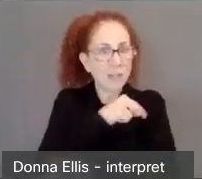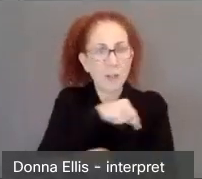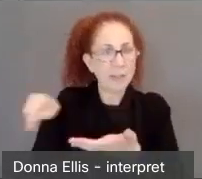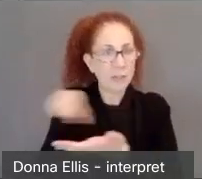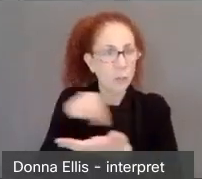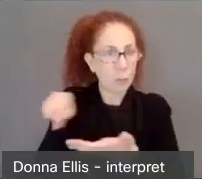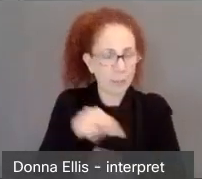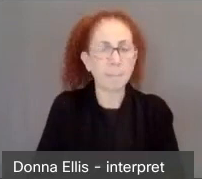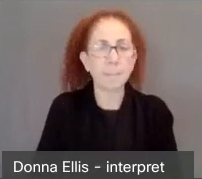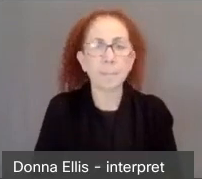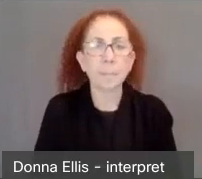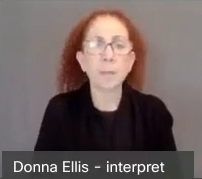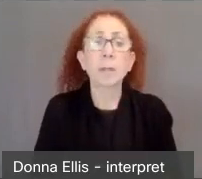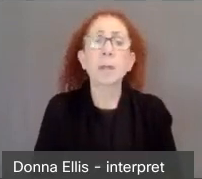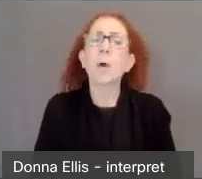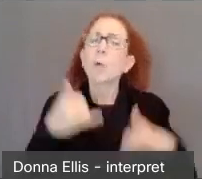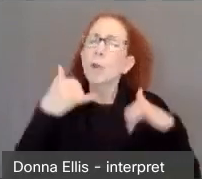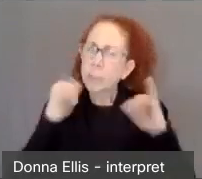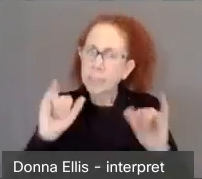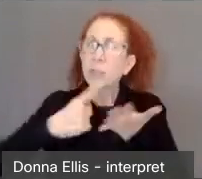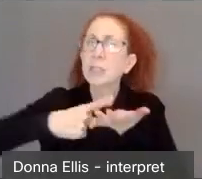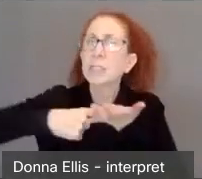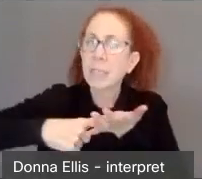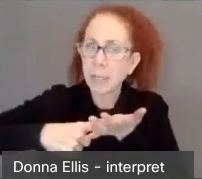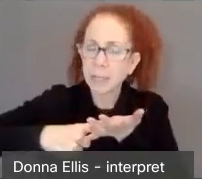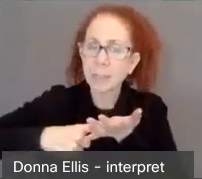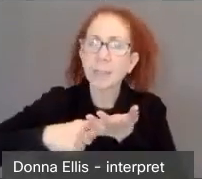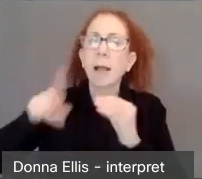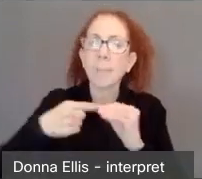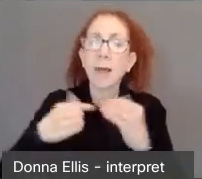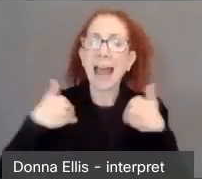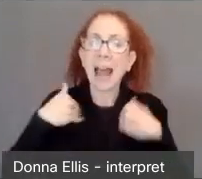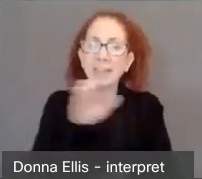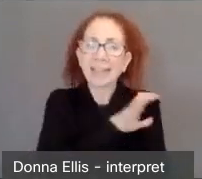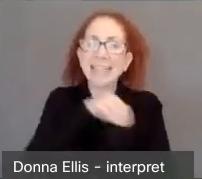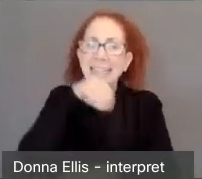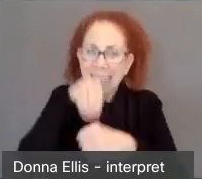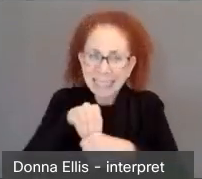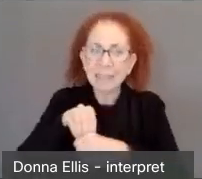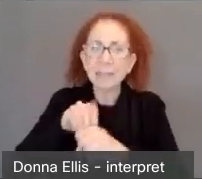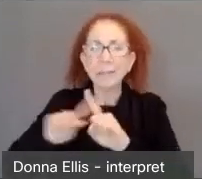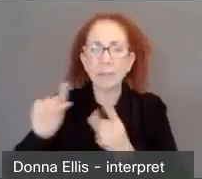and we are still in discussions about holding clinics at various schools. So that remains to